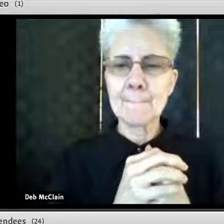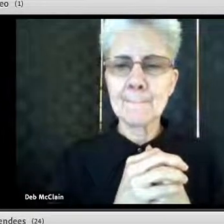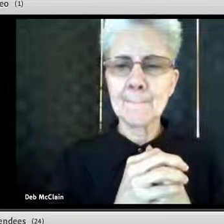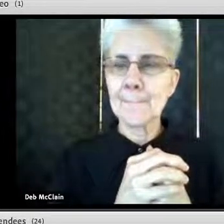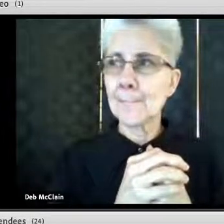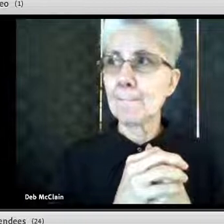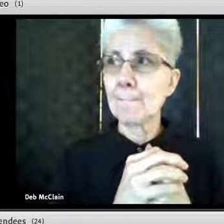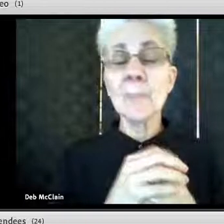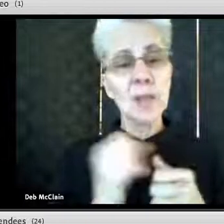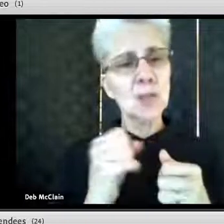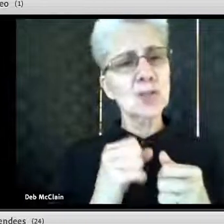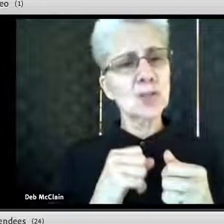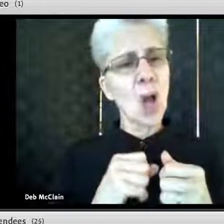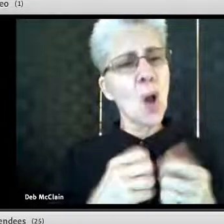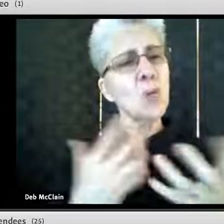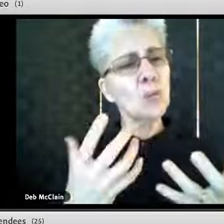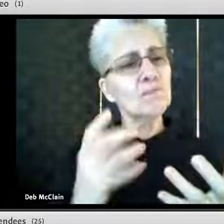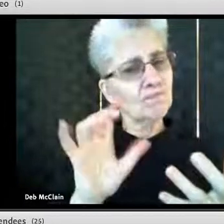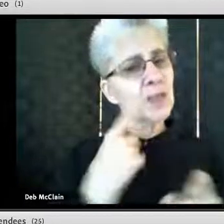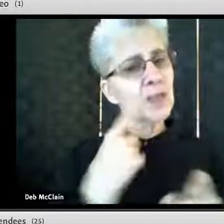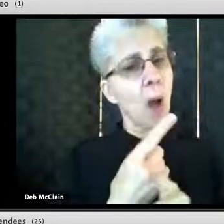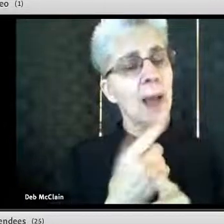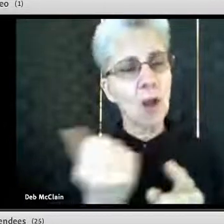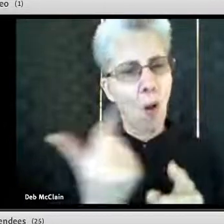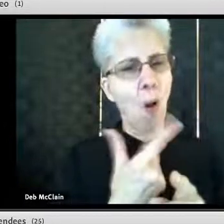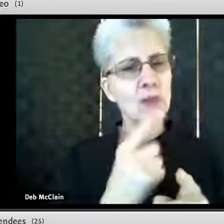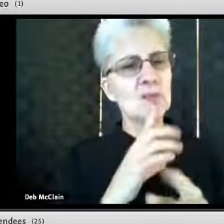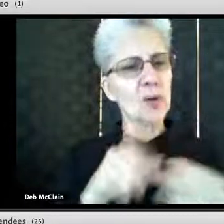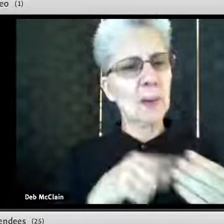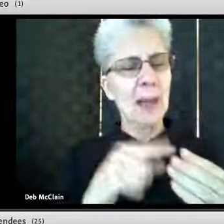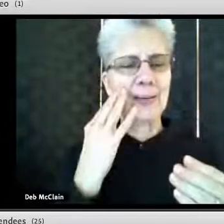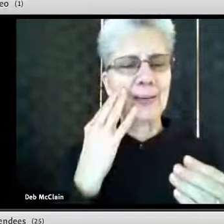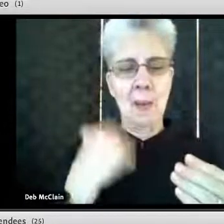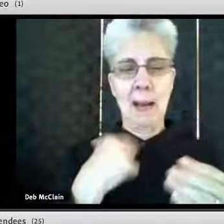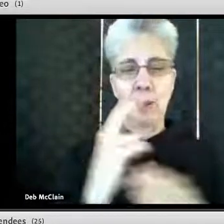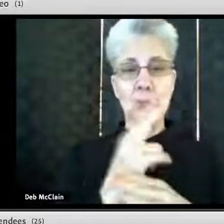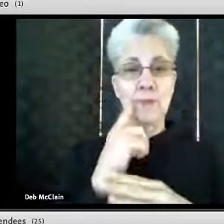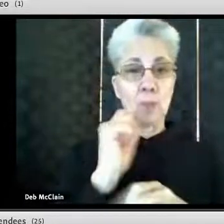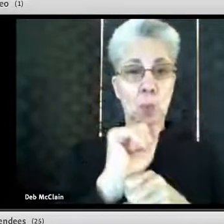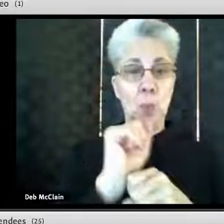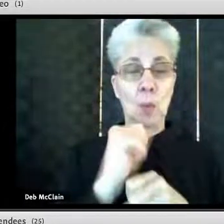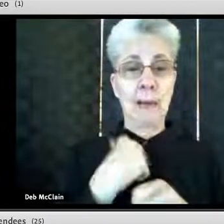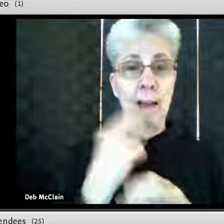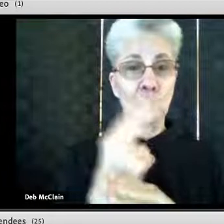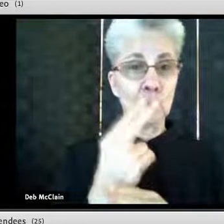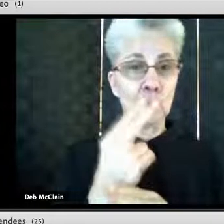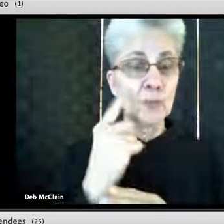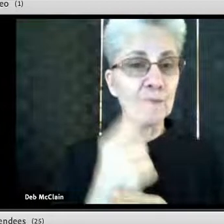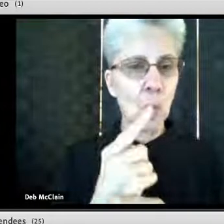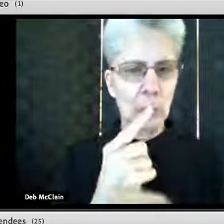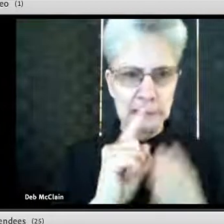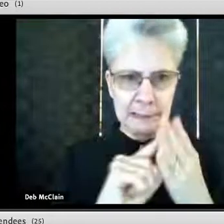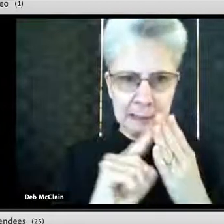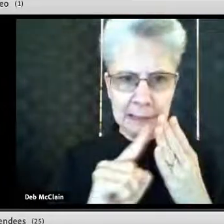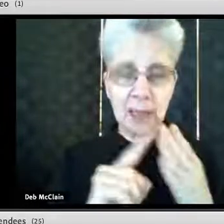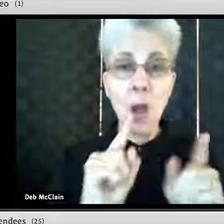And so this is exactly what everybody is talking about. I know that I use it for work. I use it for troubleshooting, but also to connect.